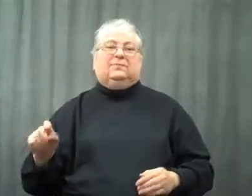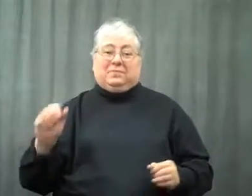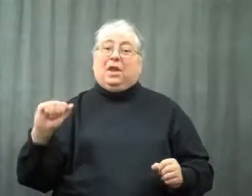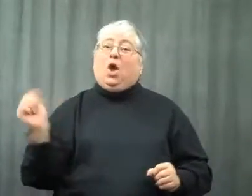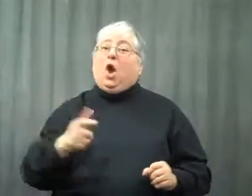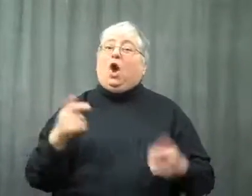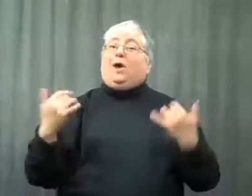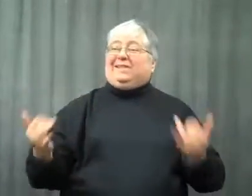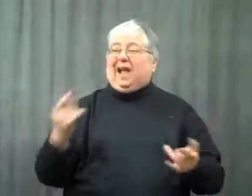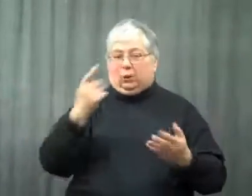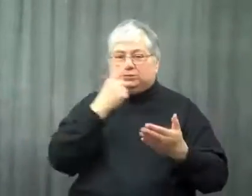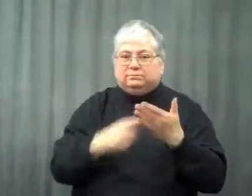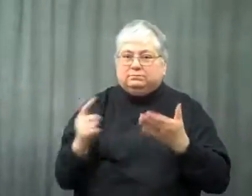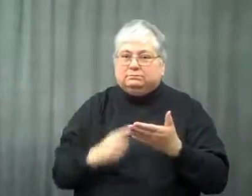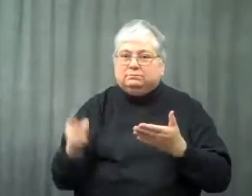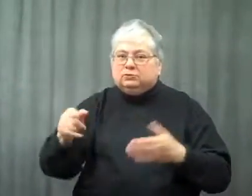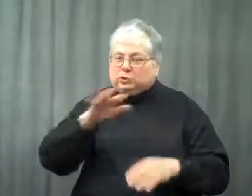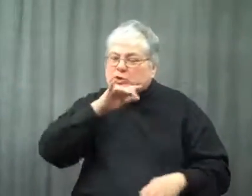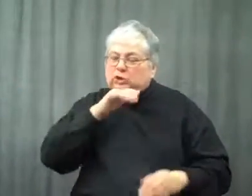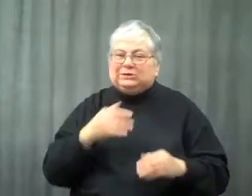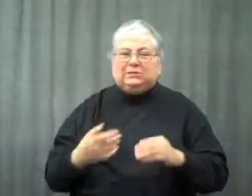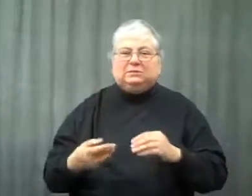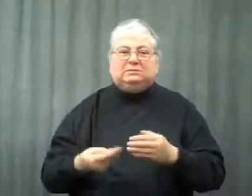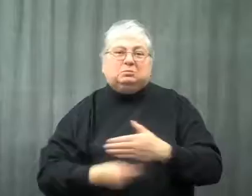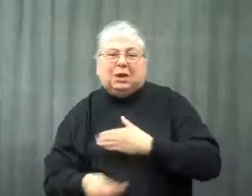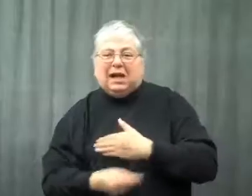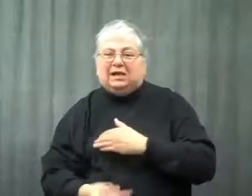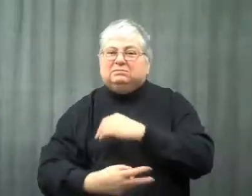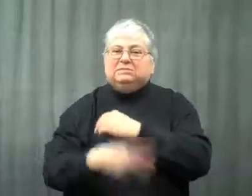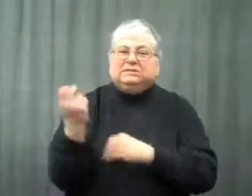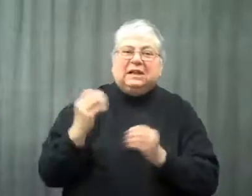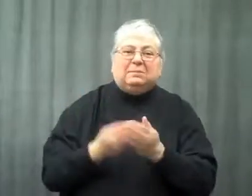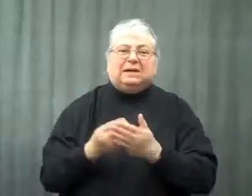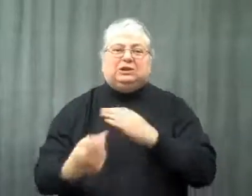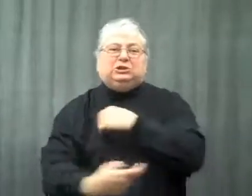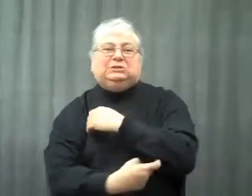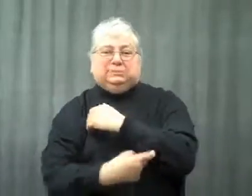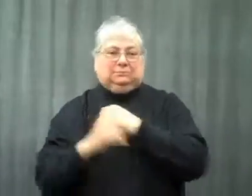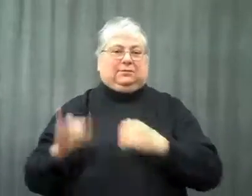They are all under investigation for corruption, bribery and cheating.